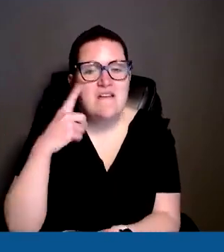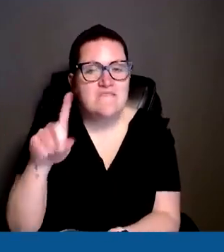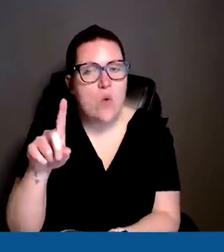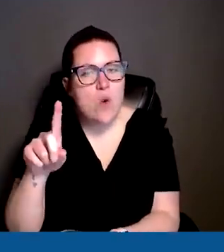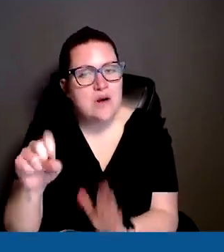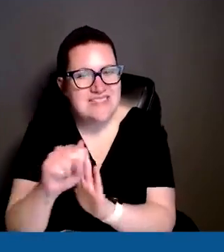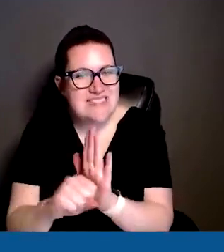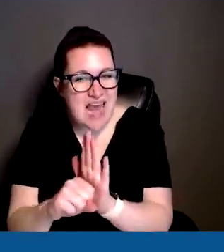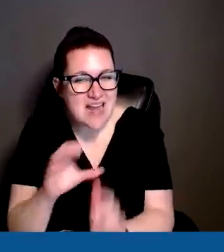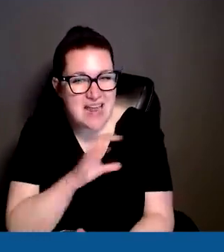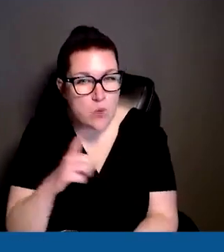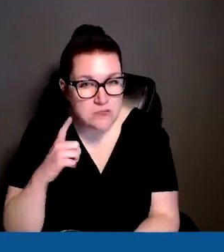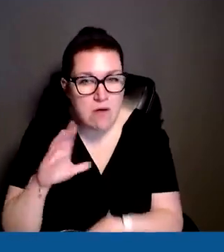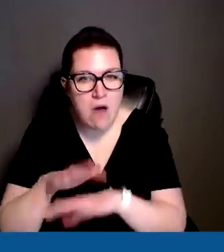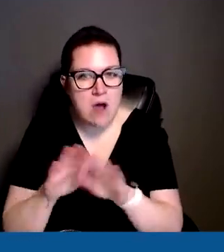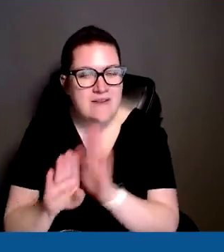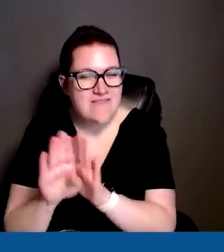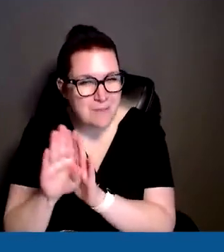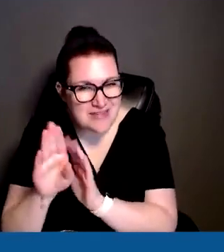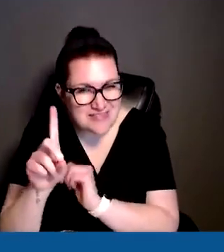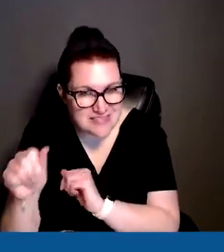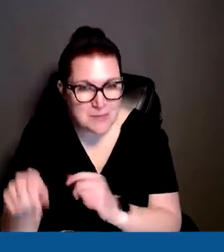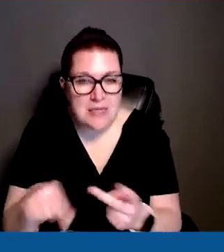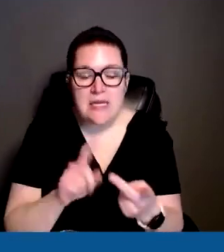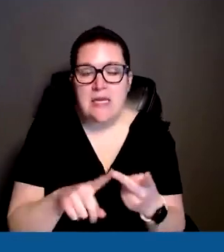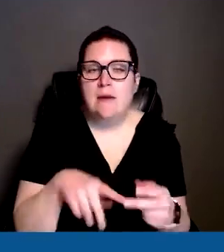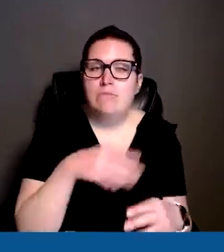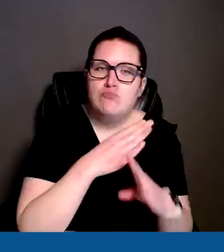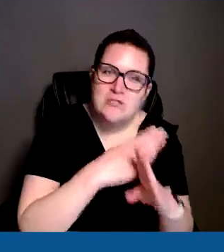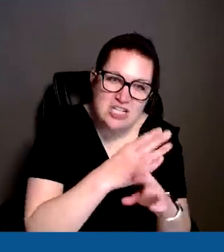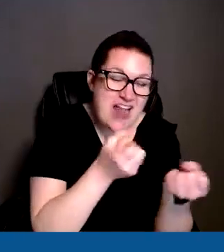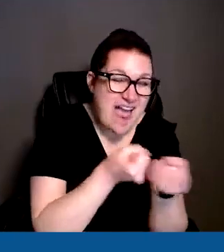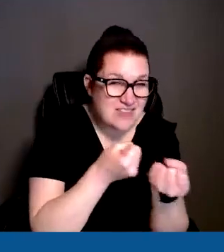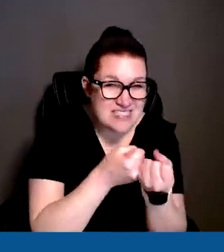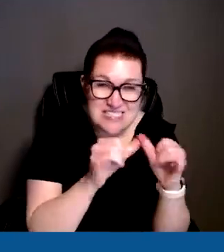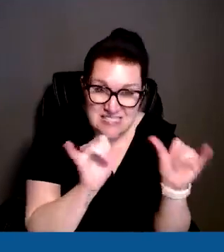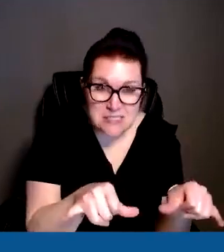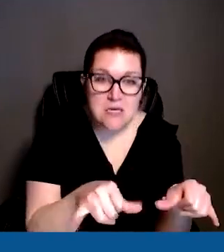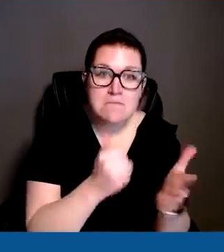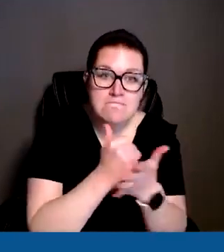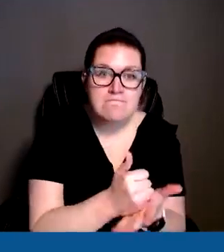And to protection advocacy systems and university centers for excellence in developmental disabilities.